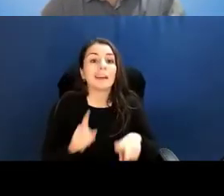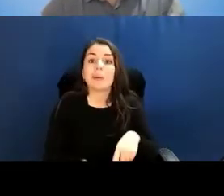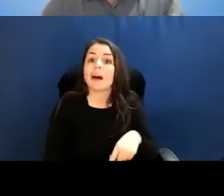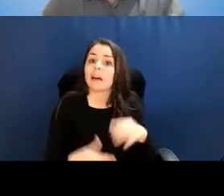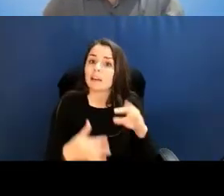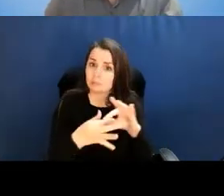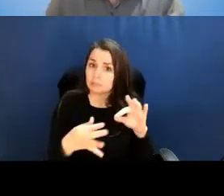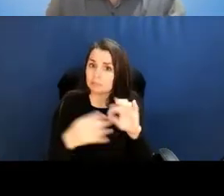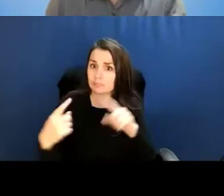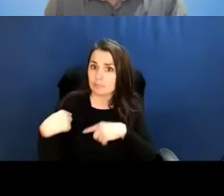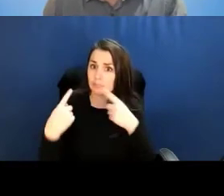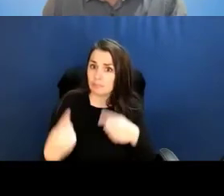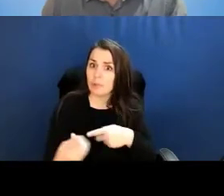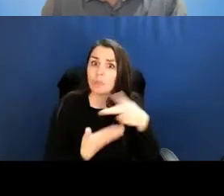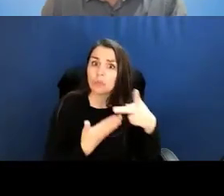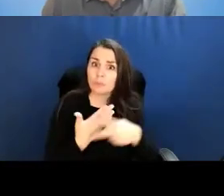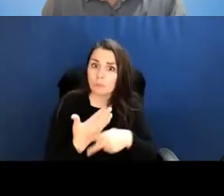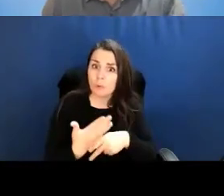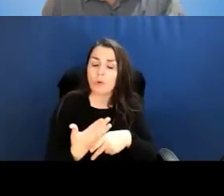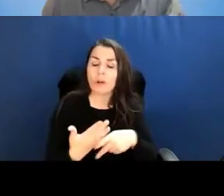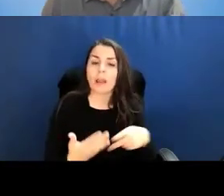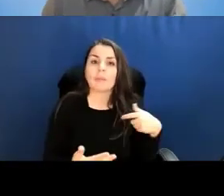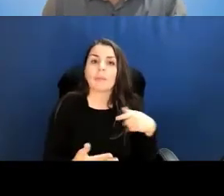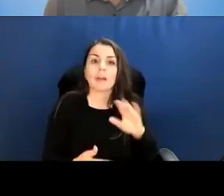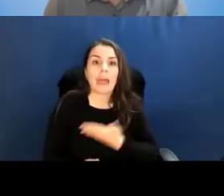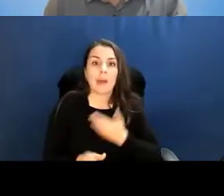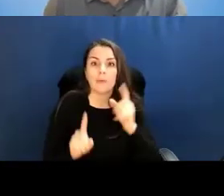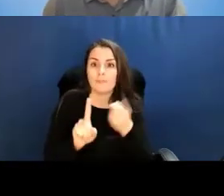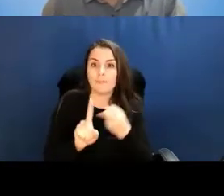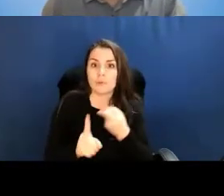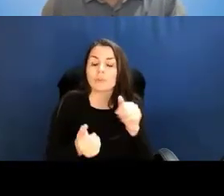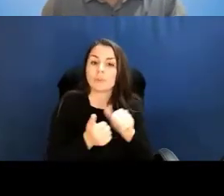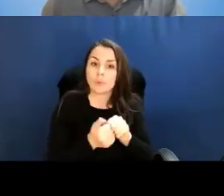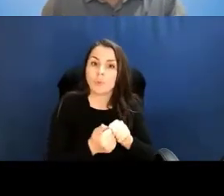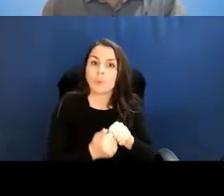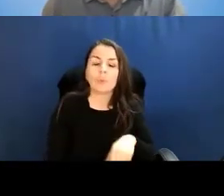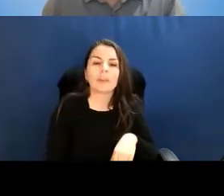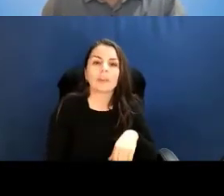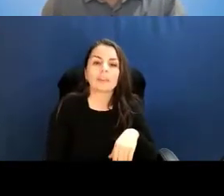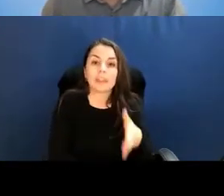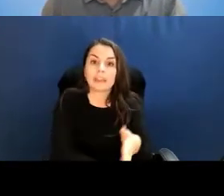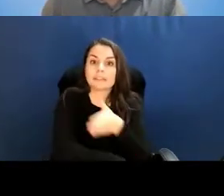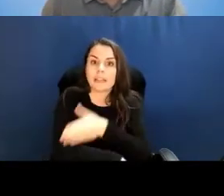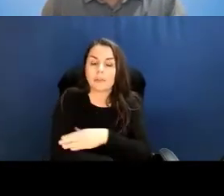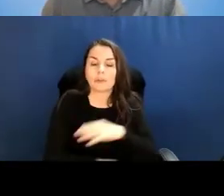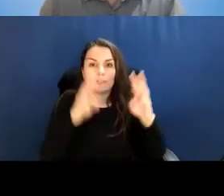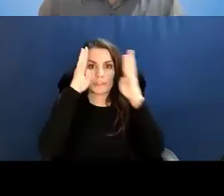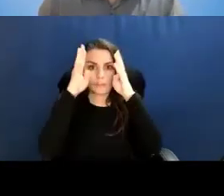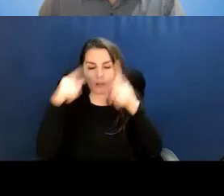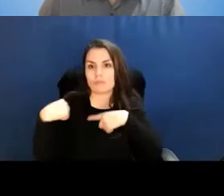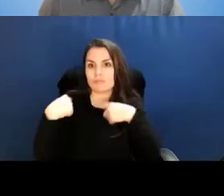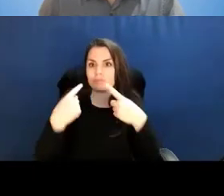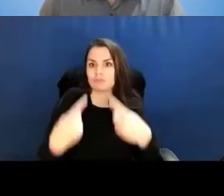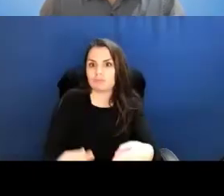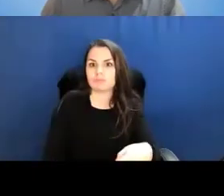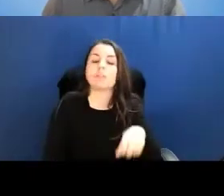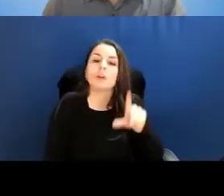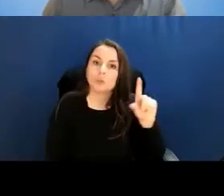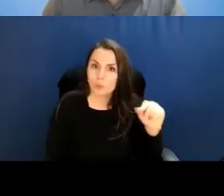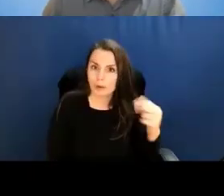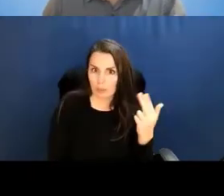the first iteration of the program with the NIH Center for Accelerated Innovation, has been going on since 2013. And what we did from the get-go